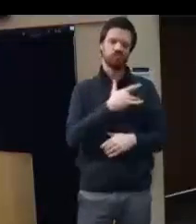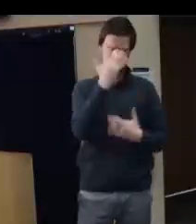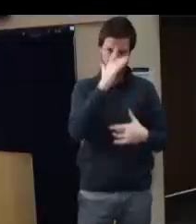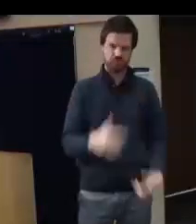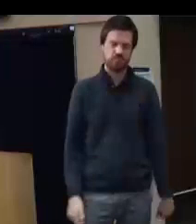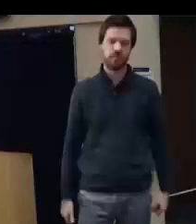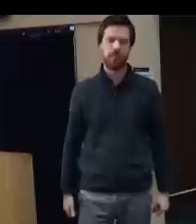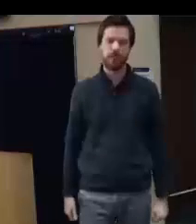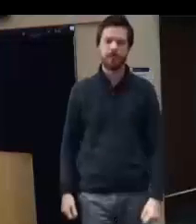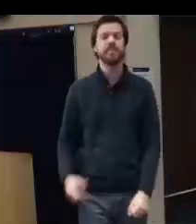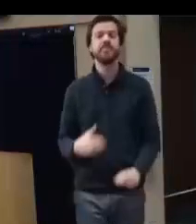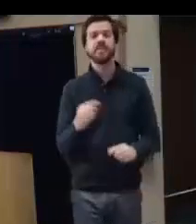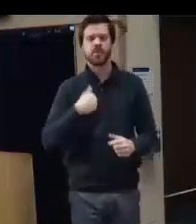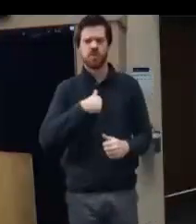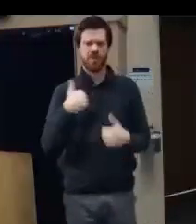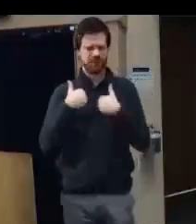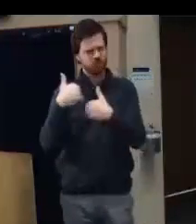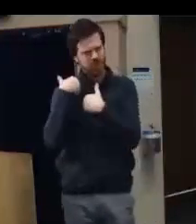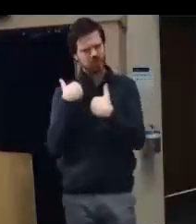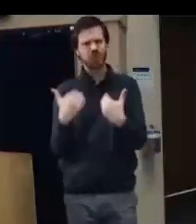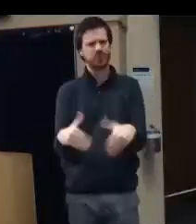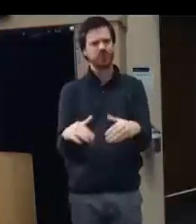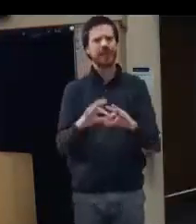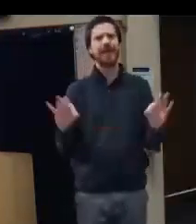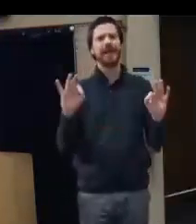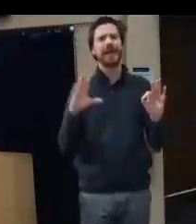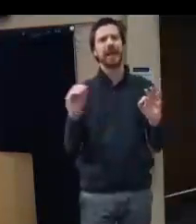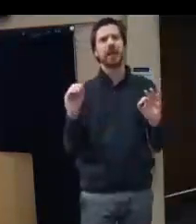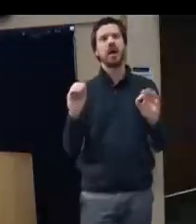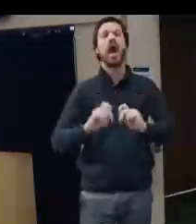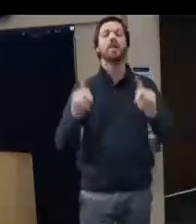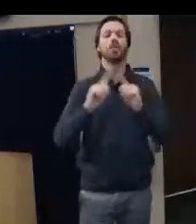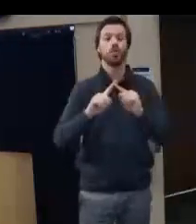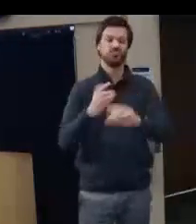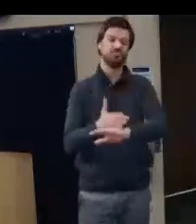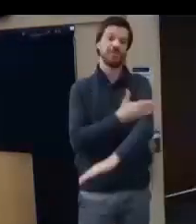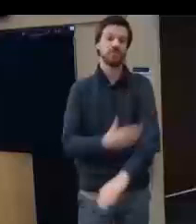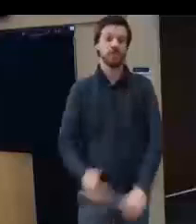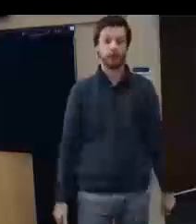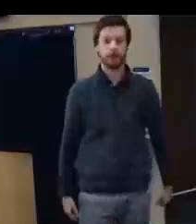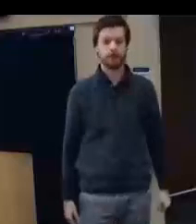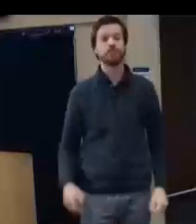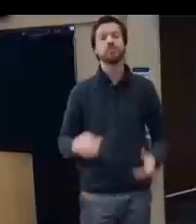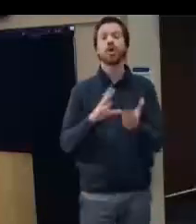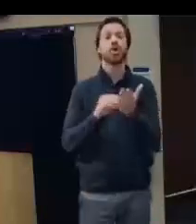a responsibility and a tremendous opportunity to do better so learning aims today I'll begin